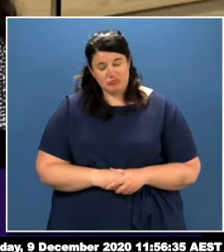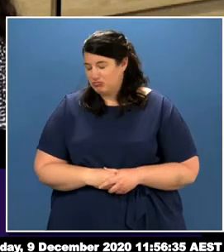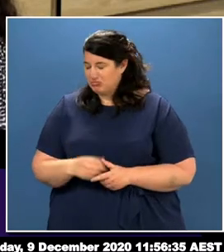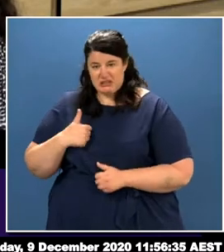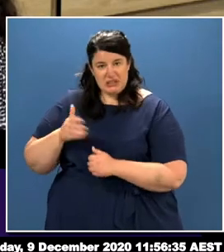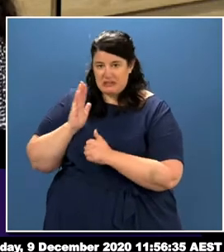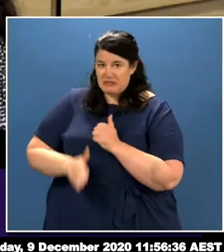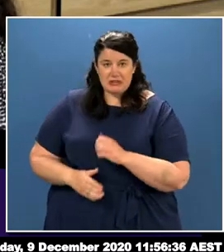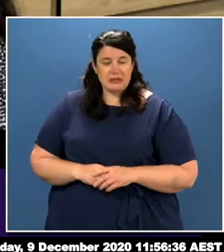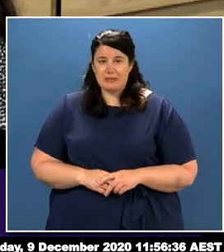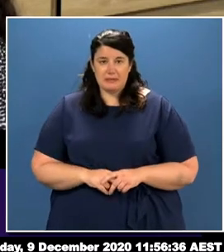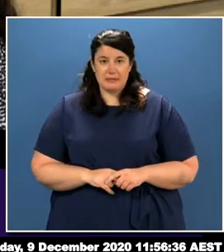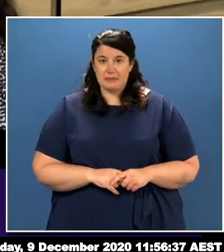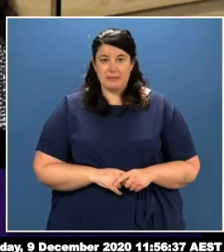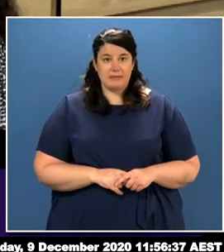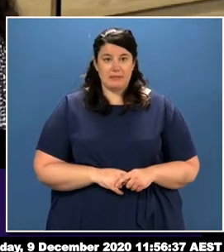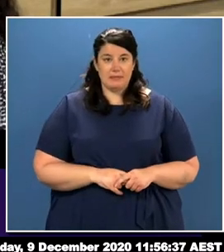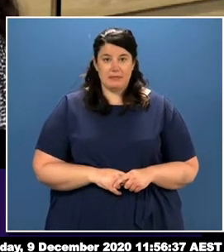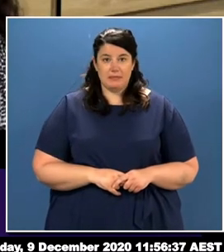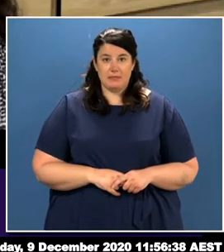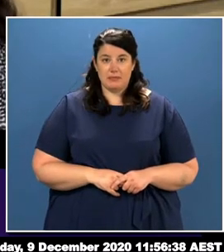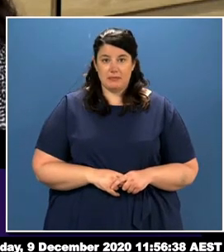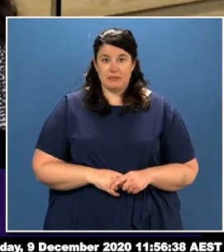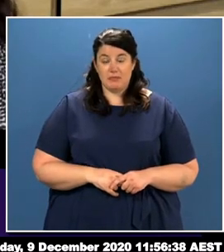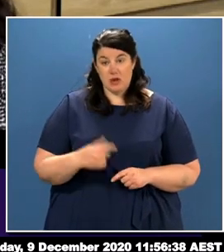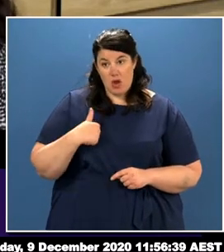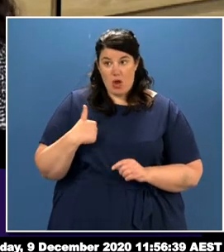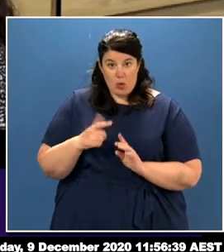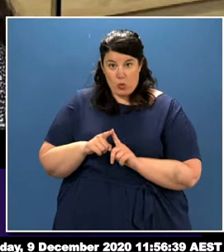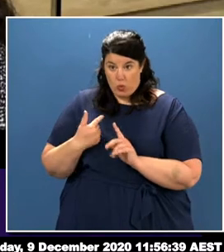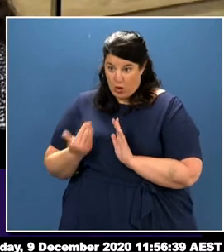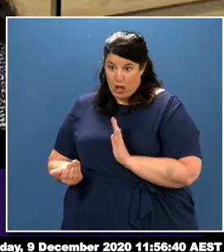And I would go one step further, Ms Fraser.